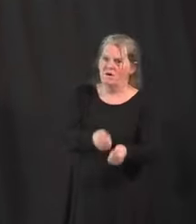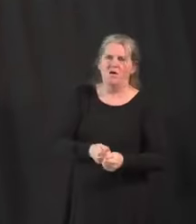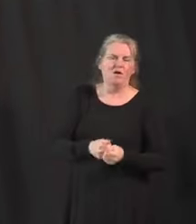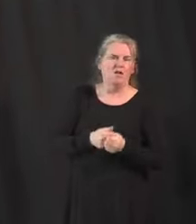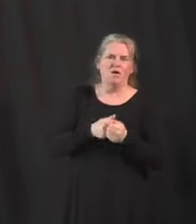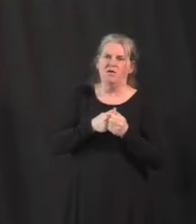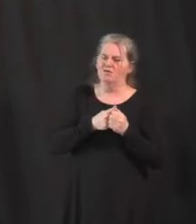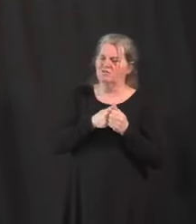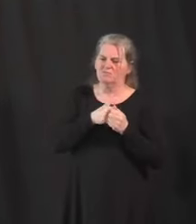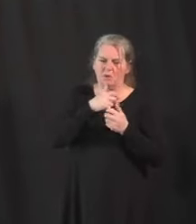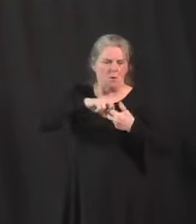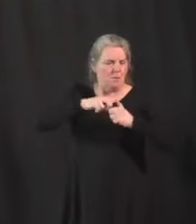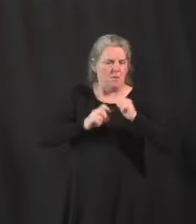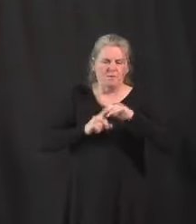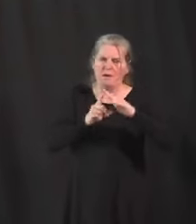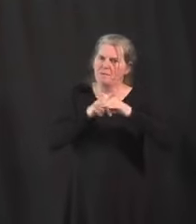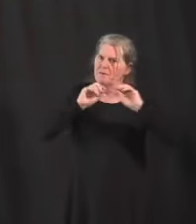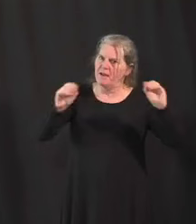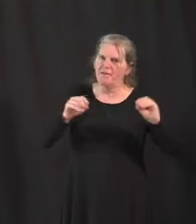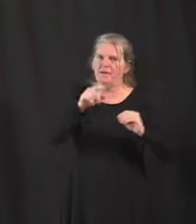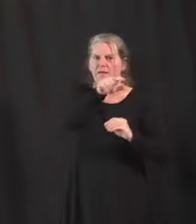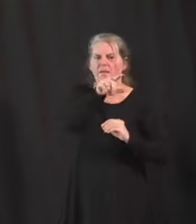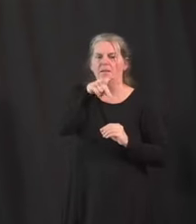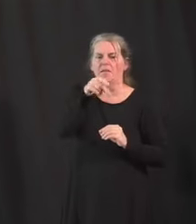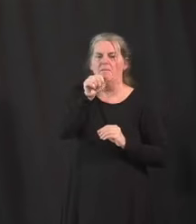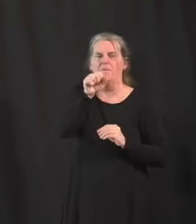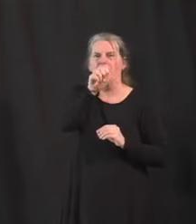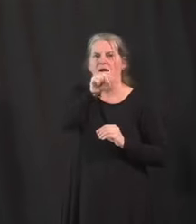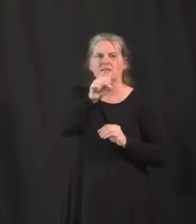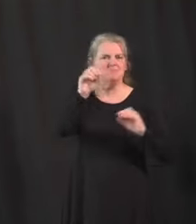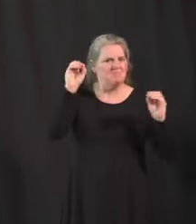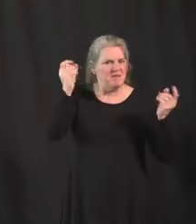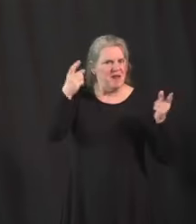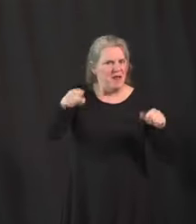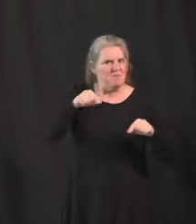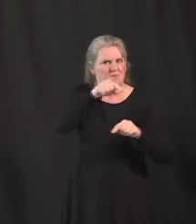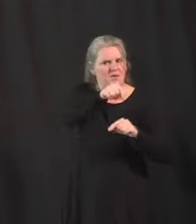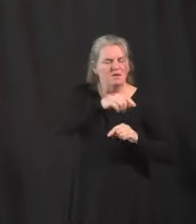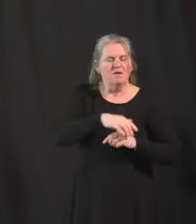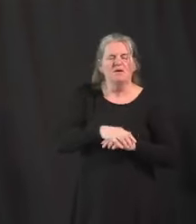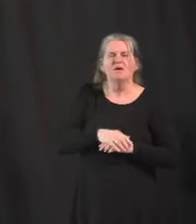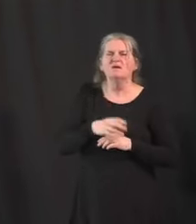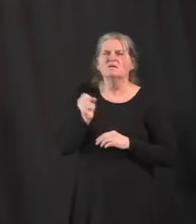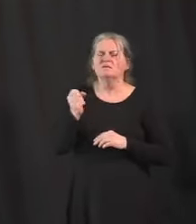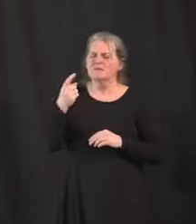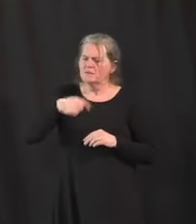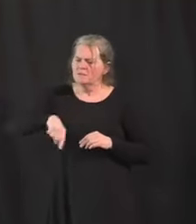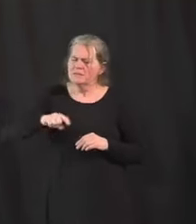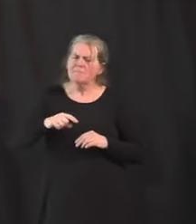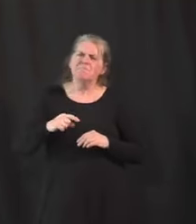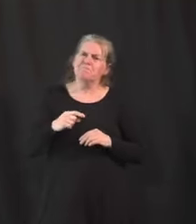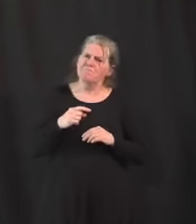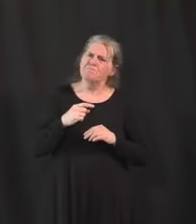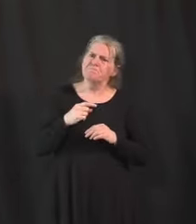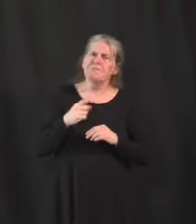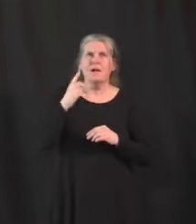AGAIN, THAT CAUTIOUS EASE OR CAUTIOUS OPTIMISM ABOUT THE CURVE BEING REDUCED, WE DO HAVE